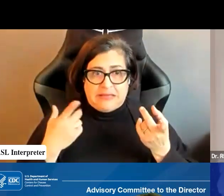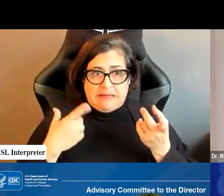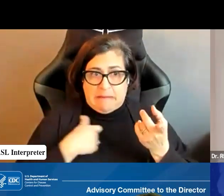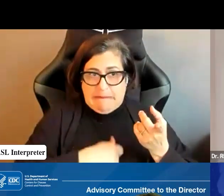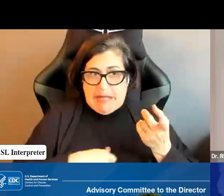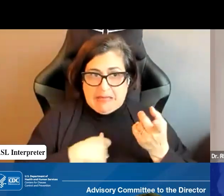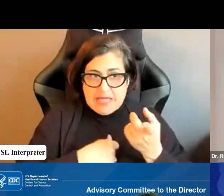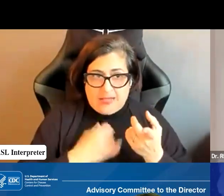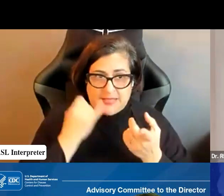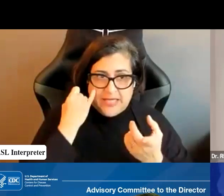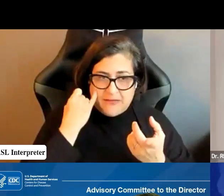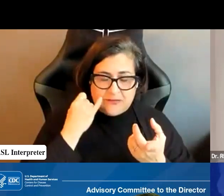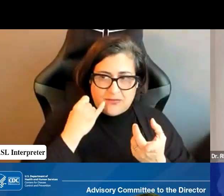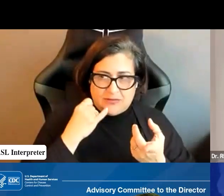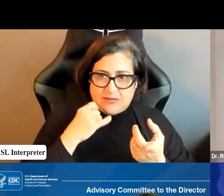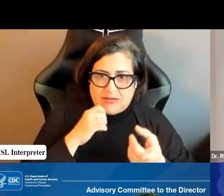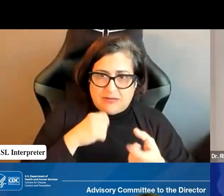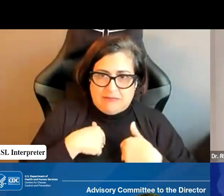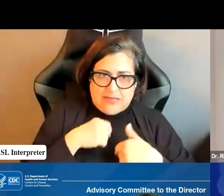But okay, vaccine mandates.